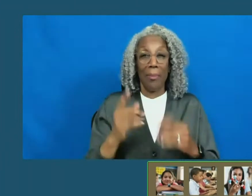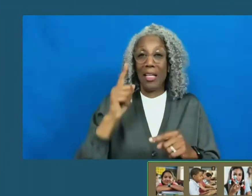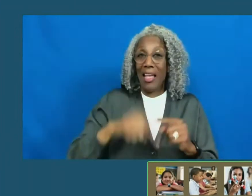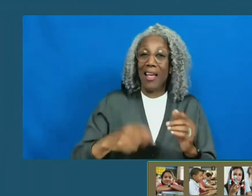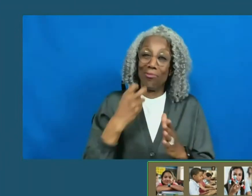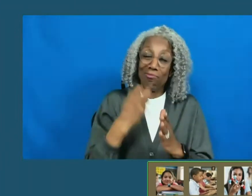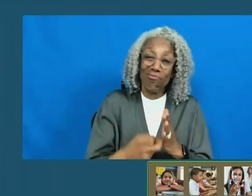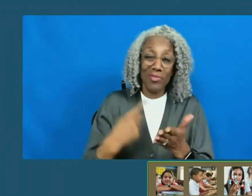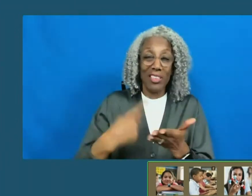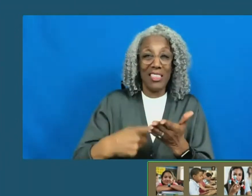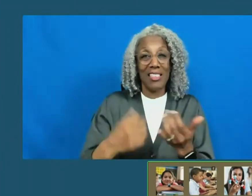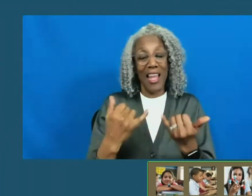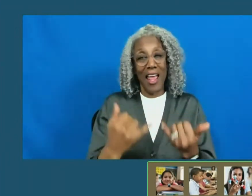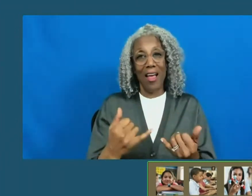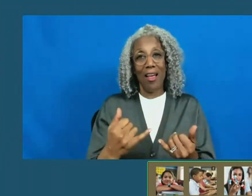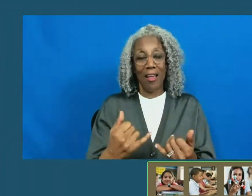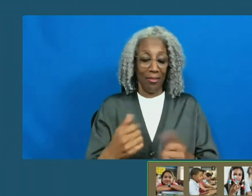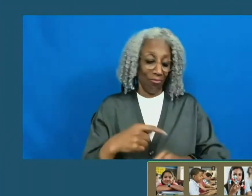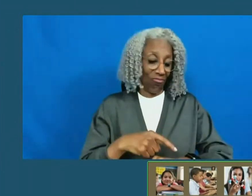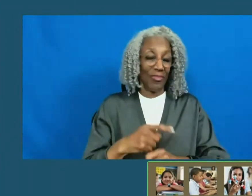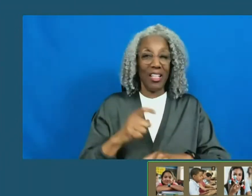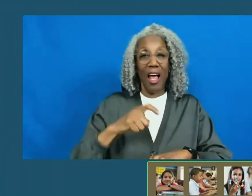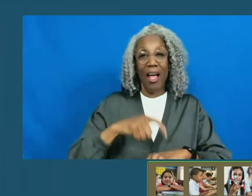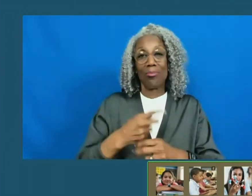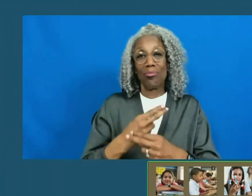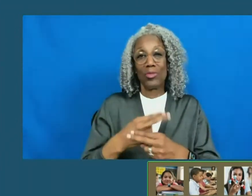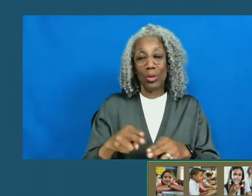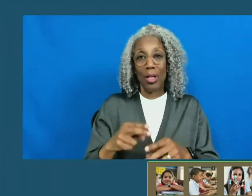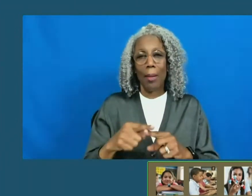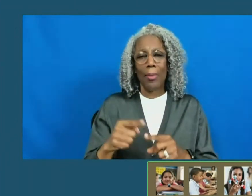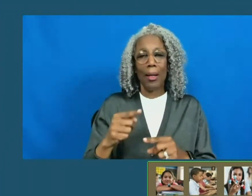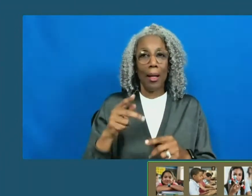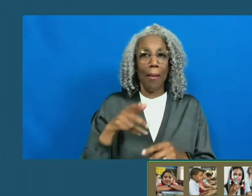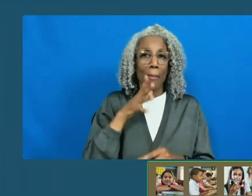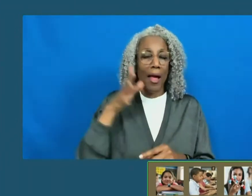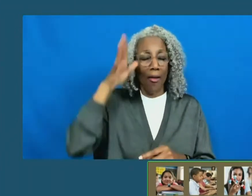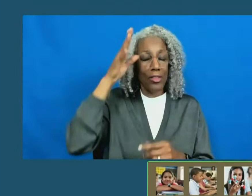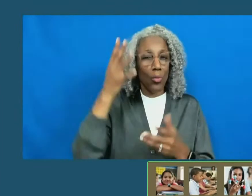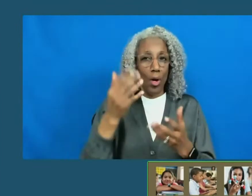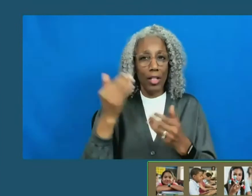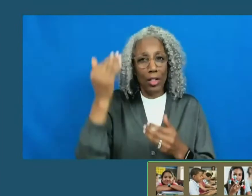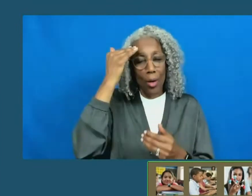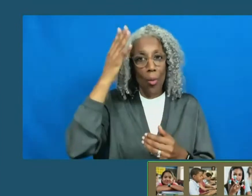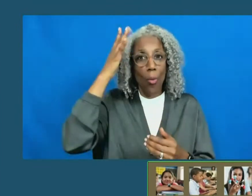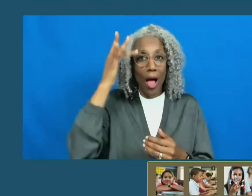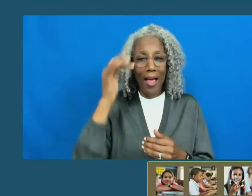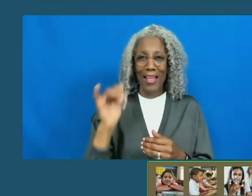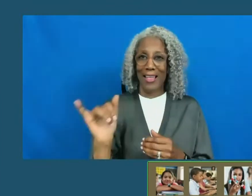that persists right and maybe it's not something we can get into right now, because again